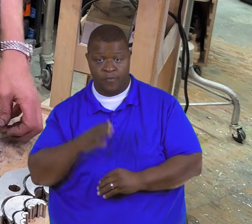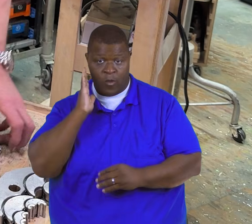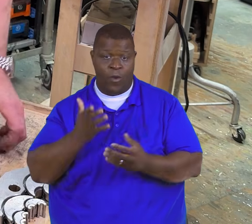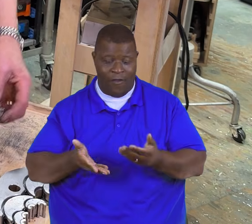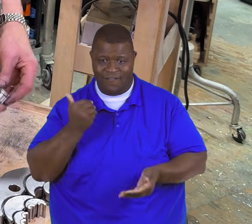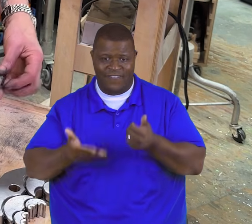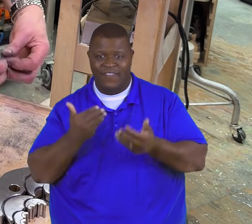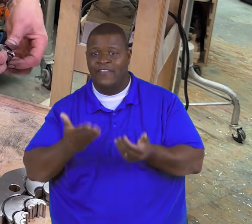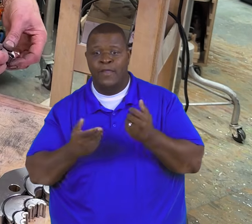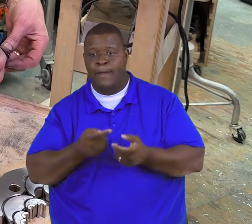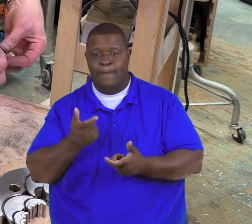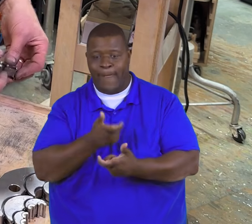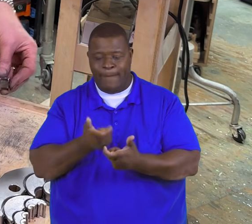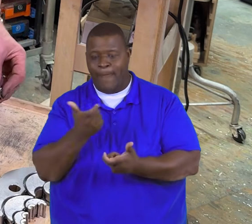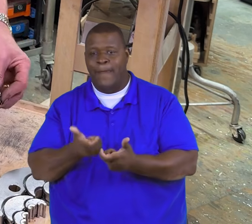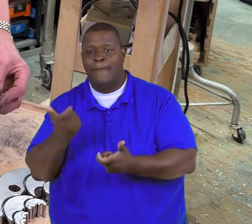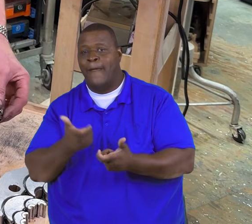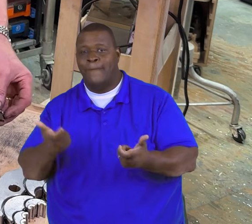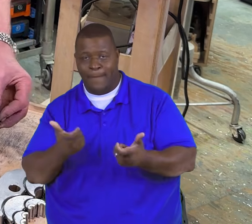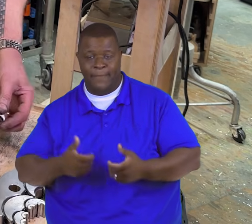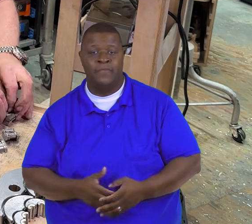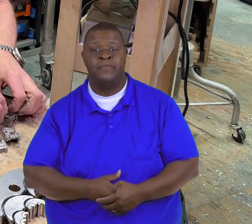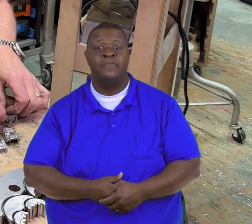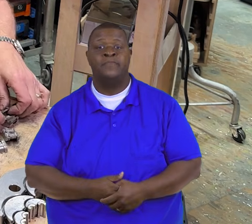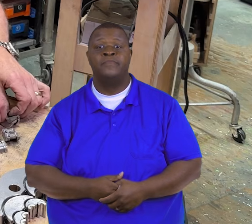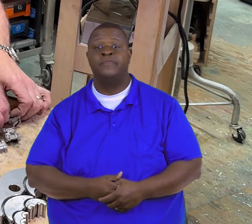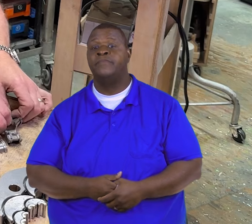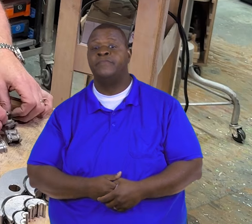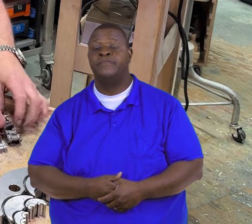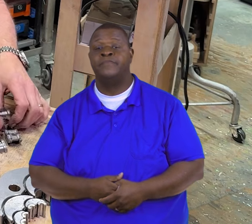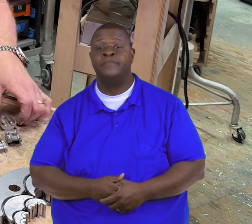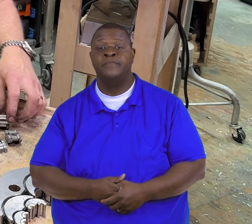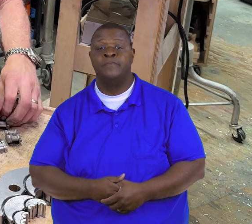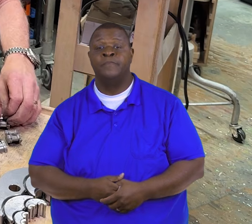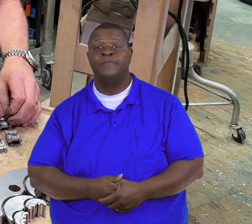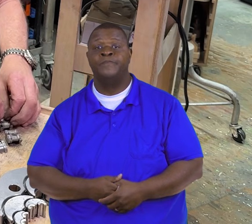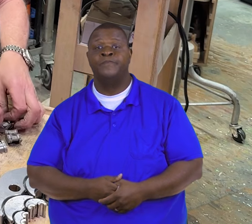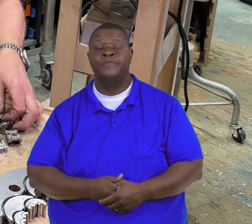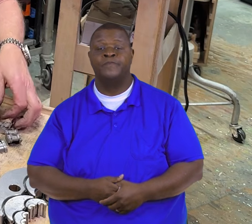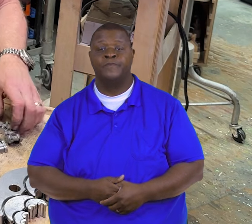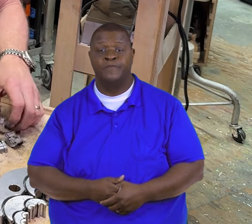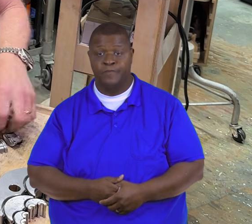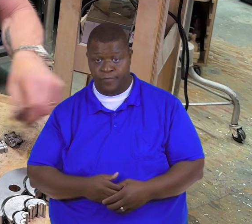so let's disassemble. Each one of these has been lapped to a specific location